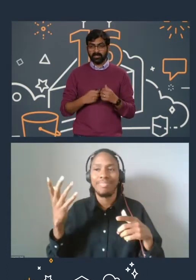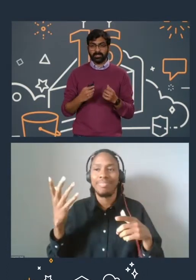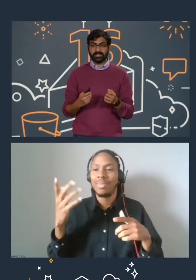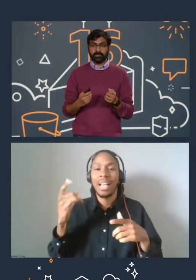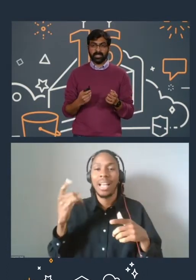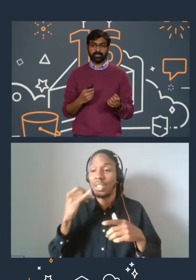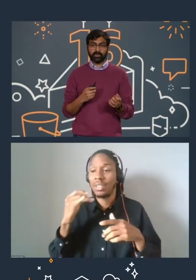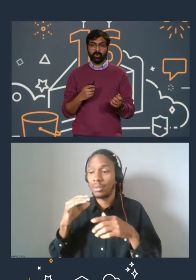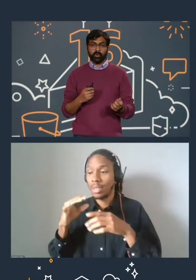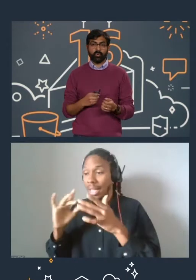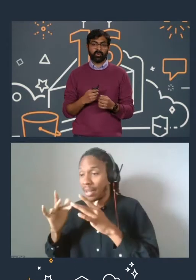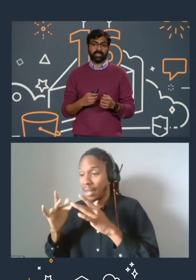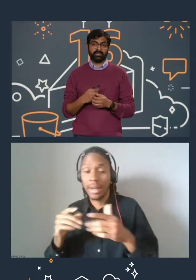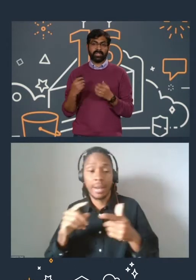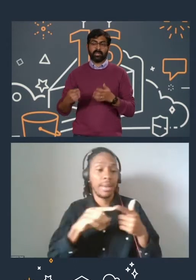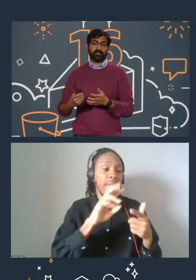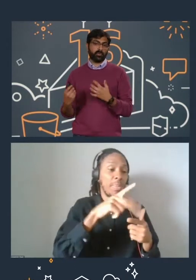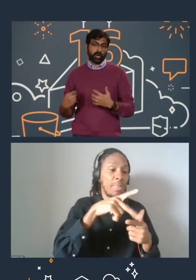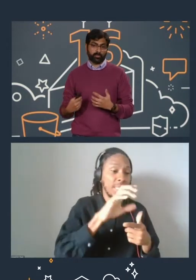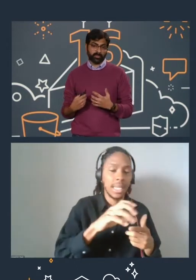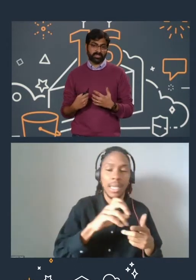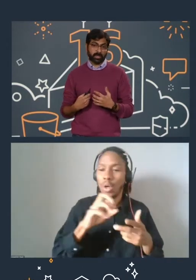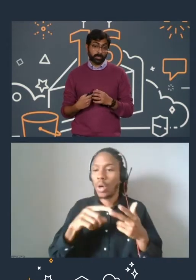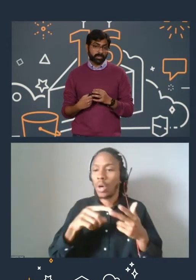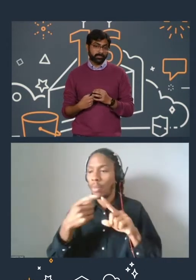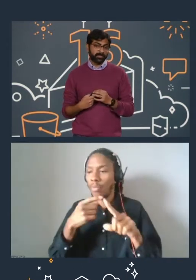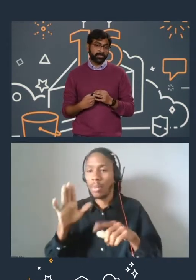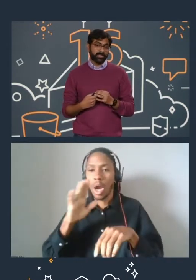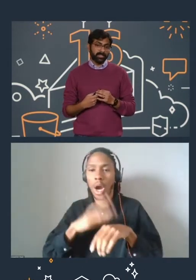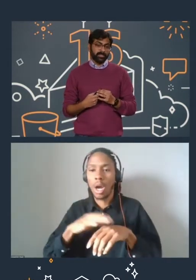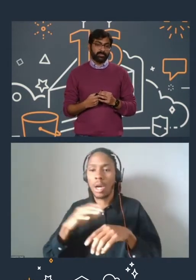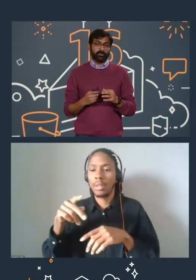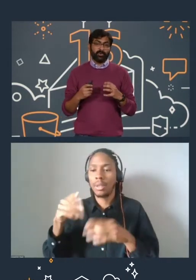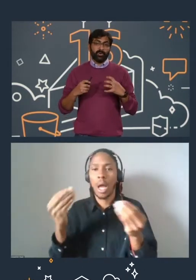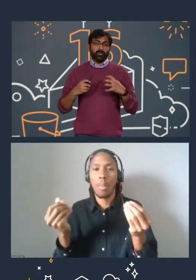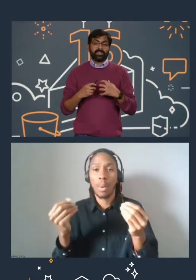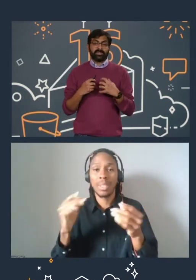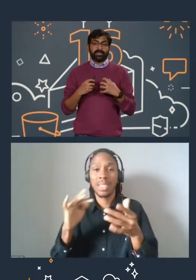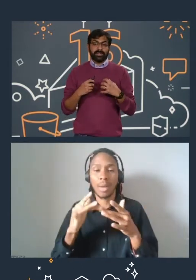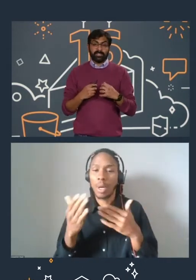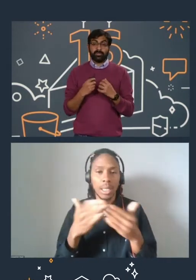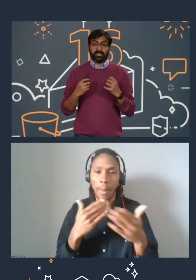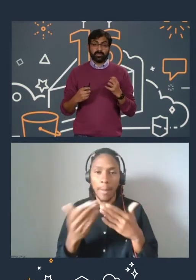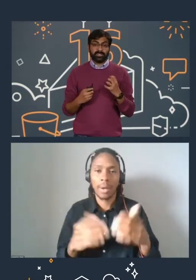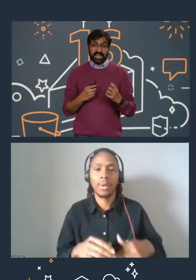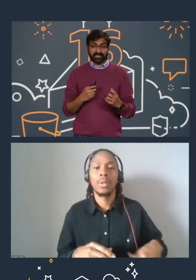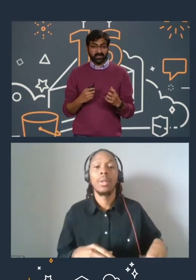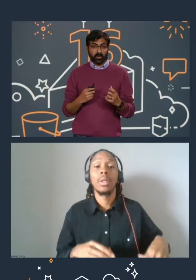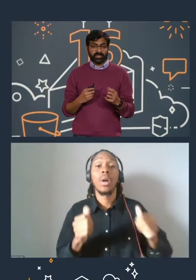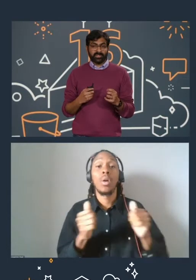VPC-based, or if they came from your on-premises network. So with S3 multi-region access points,